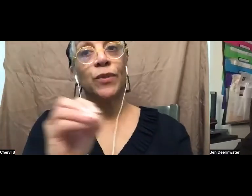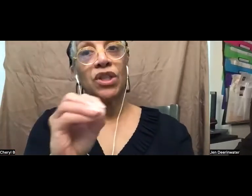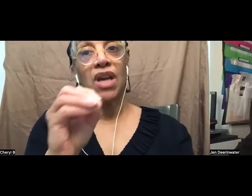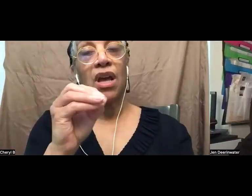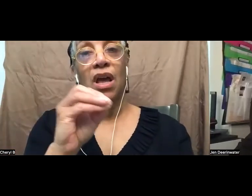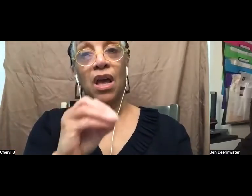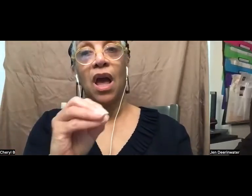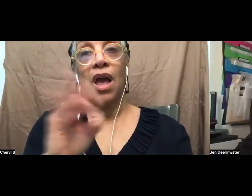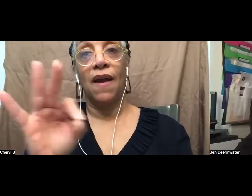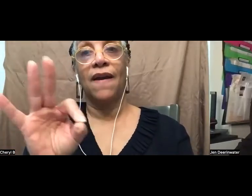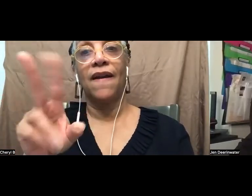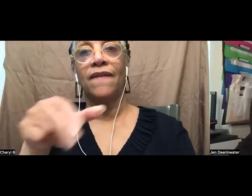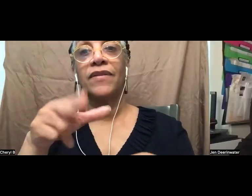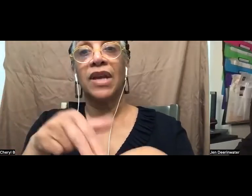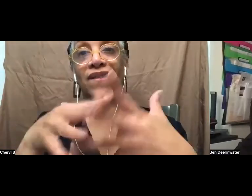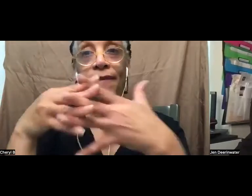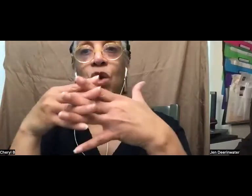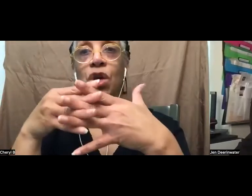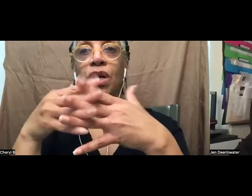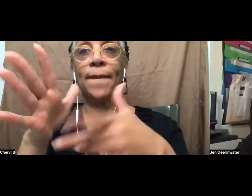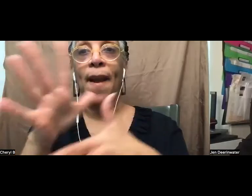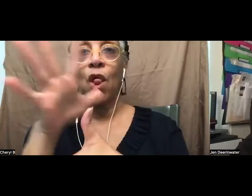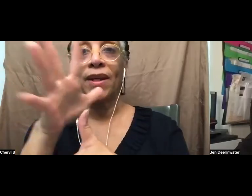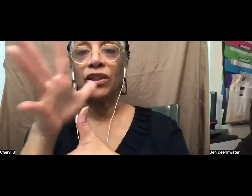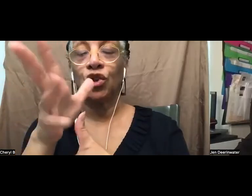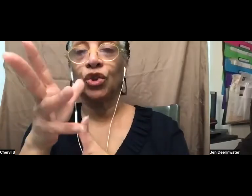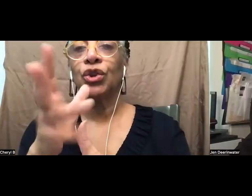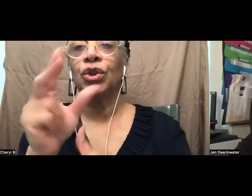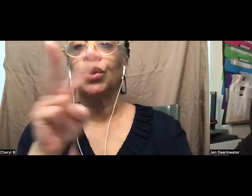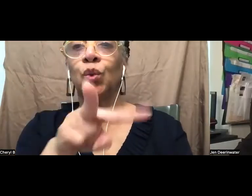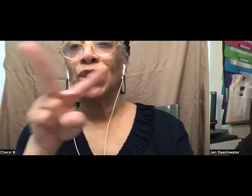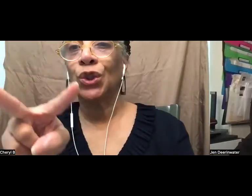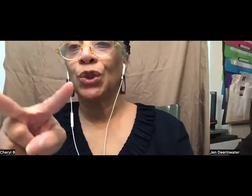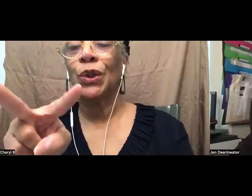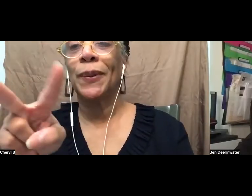22% of the world's land surface is recognized as